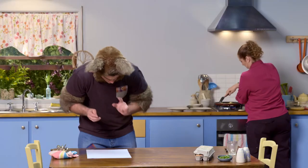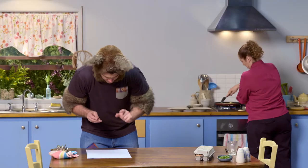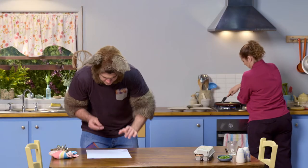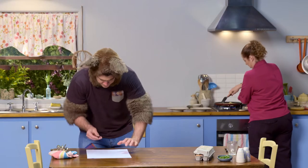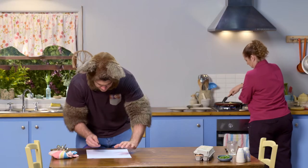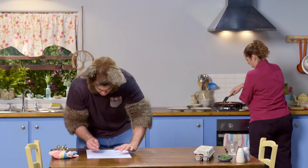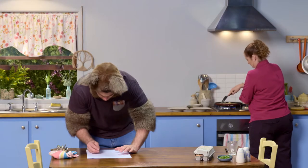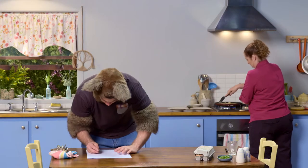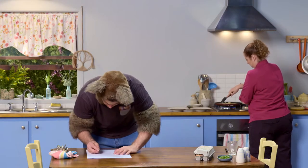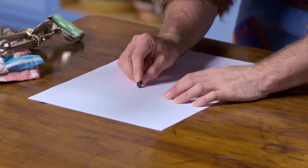Now...